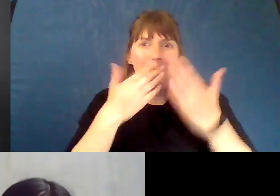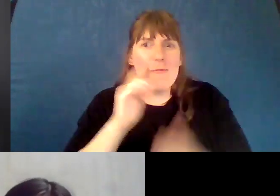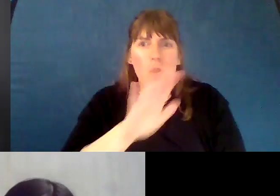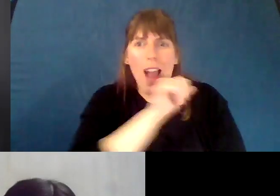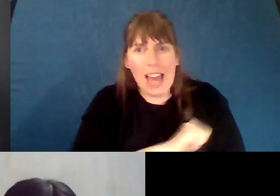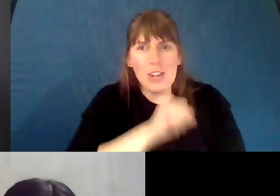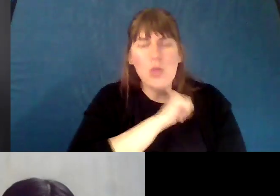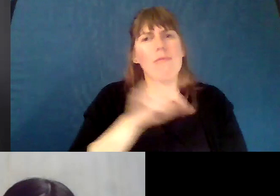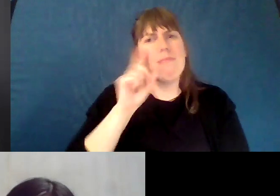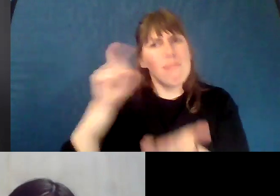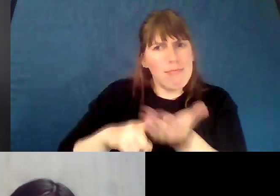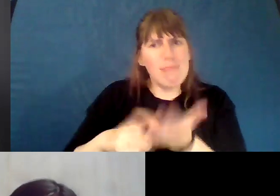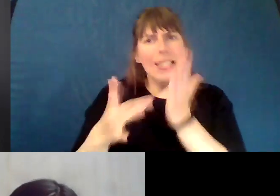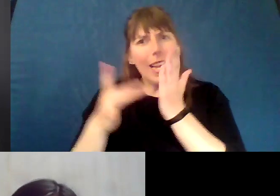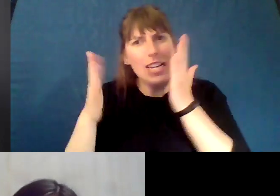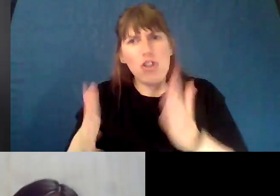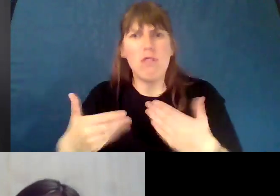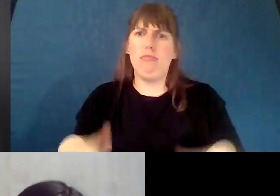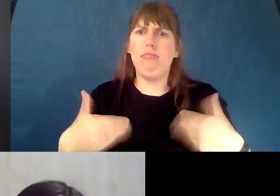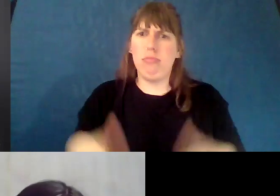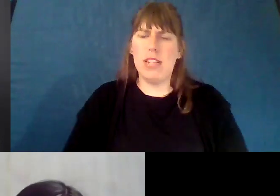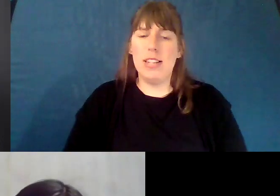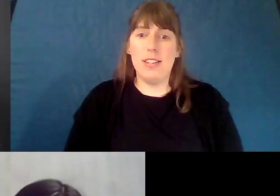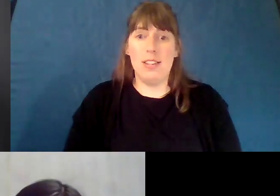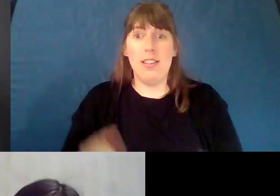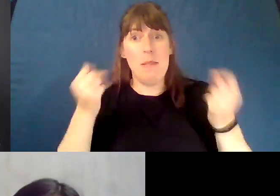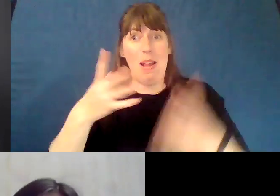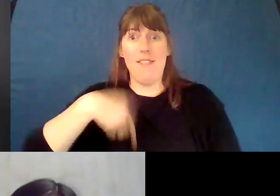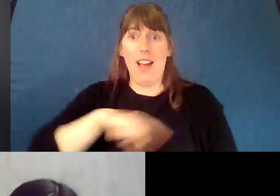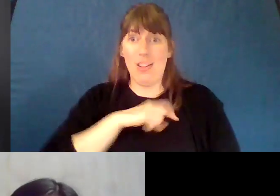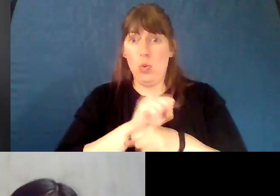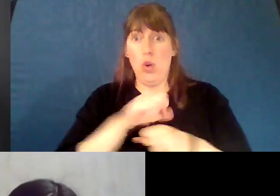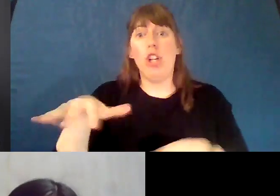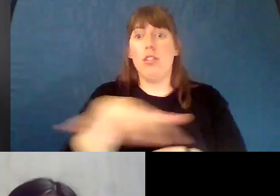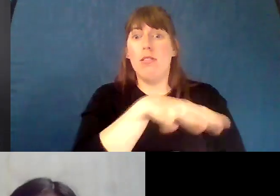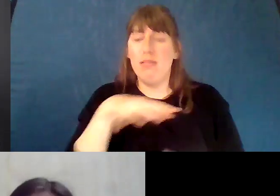the technicians". And I think so many of us who work in the field, have the experience of,